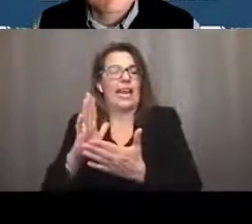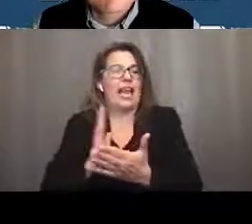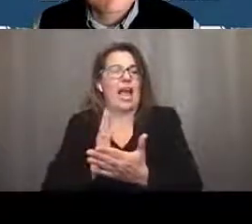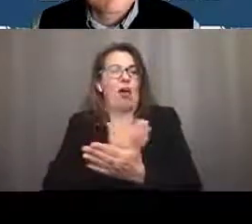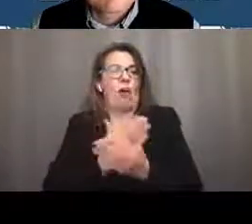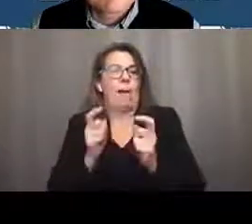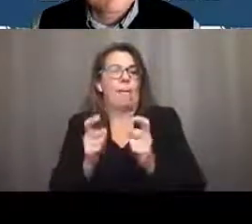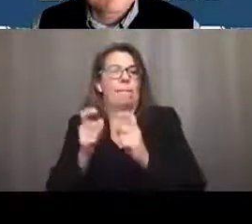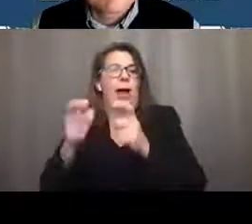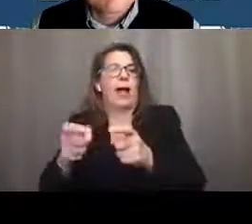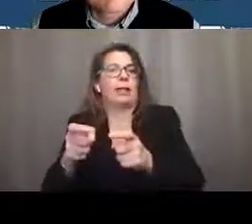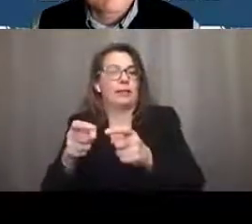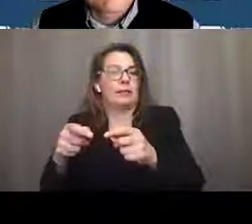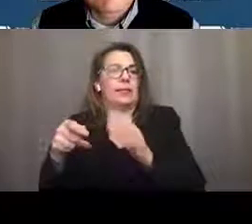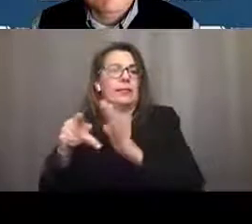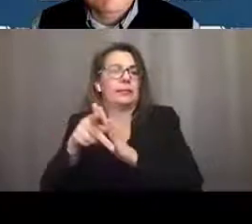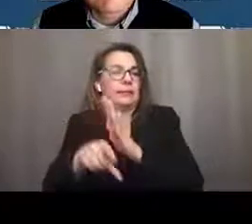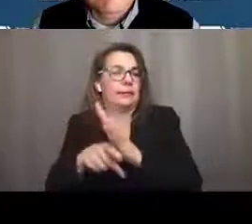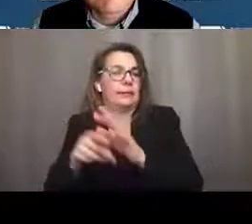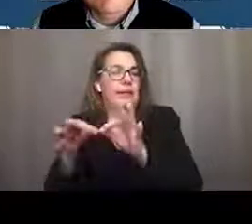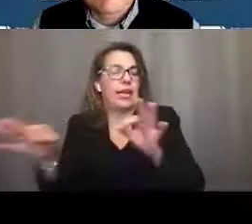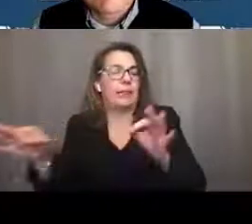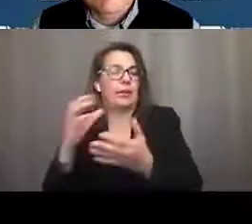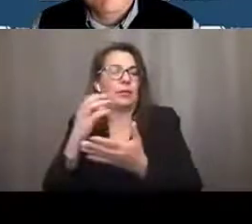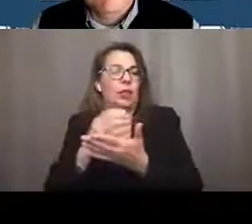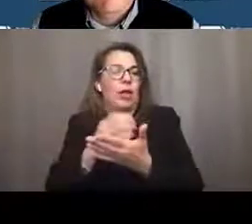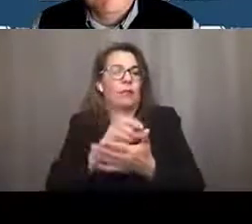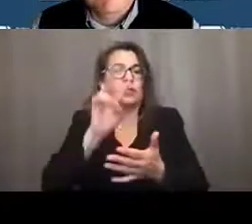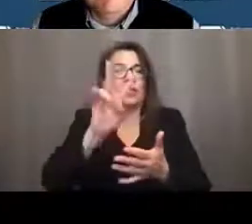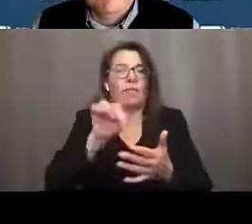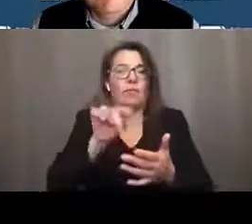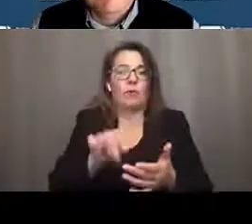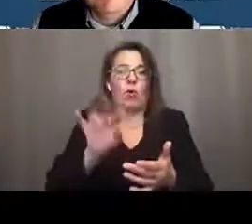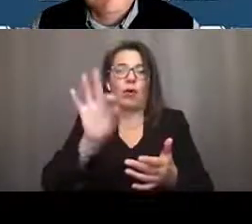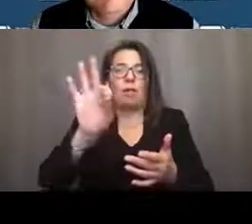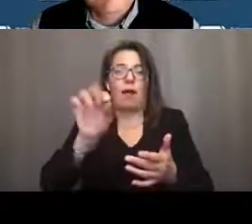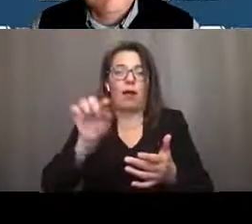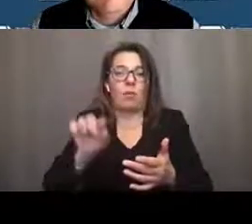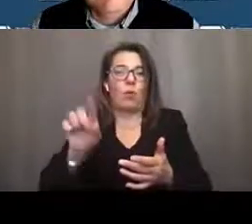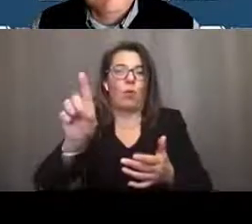in chapter 7.9.1 all--not all of the costs